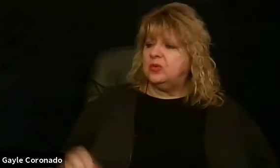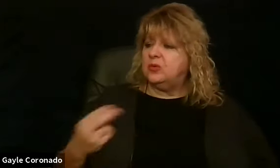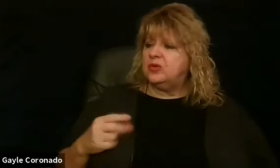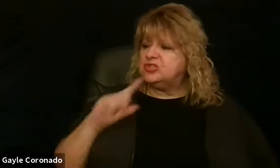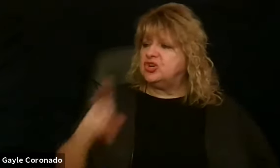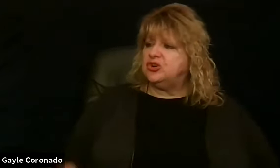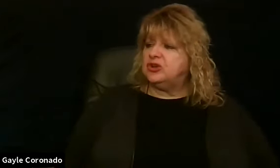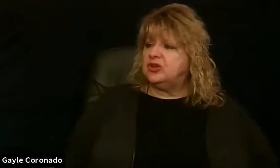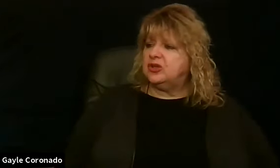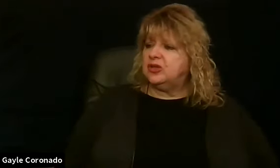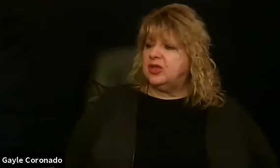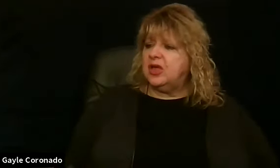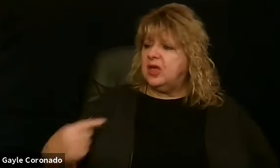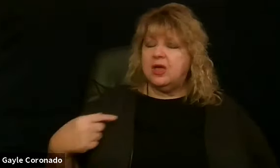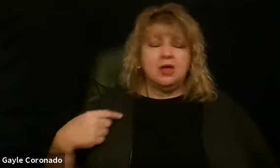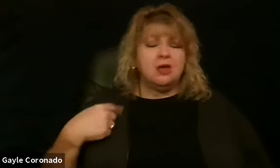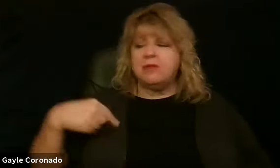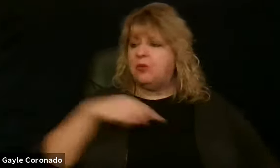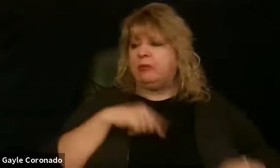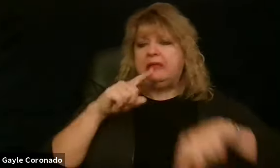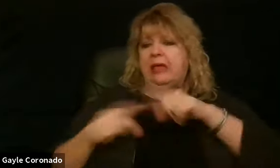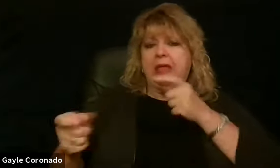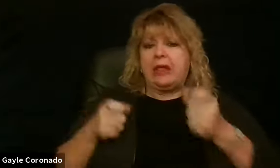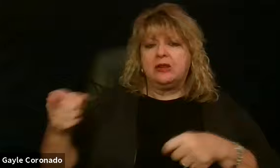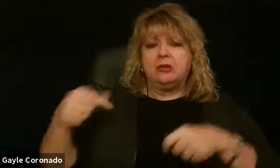But we, but we can't handle him here.